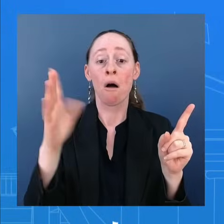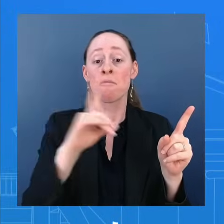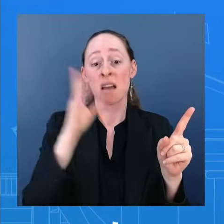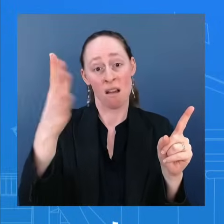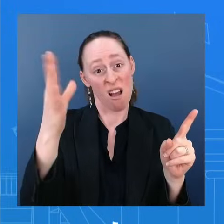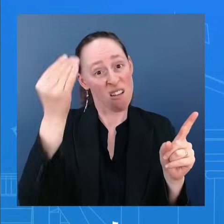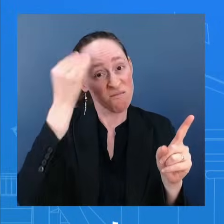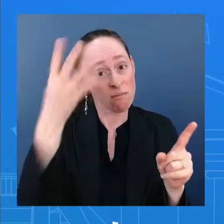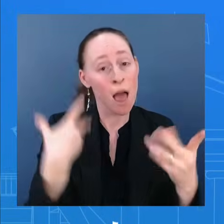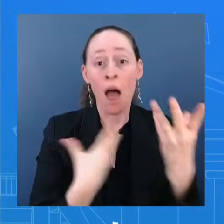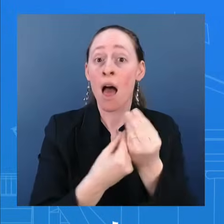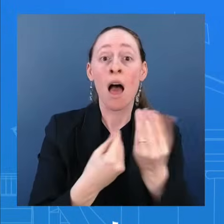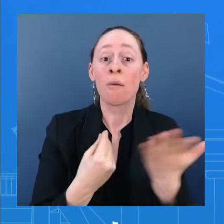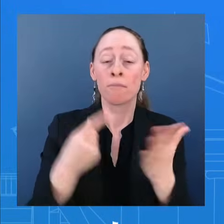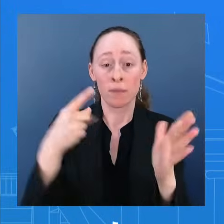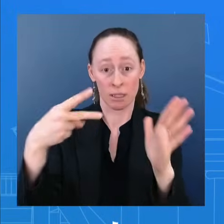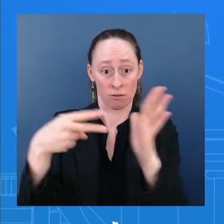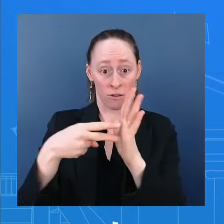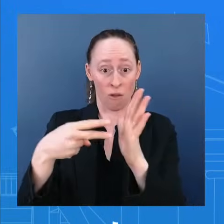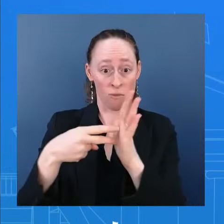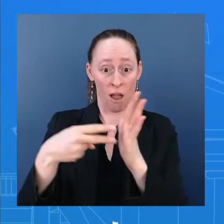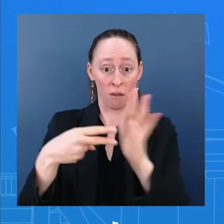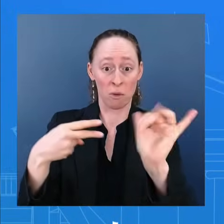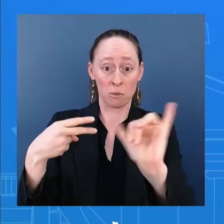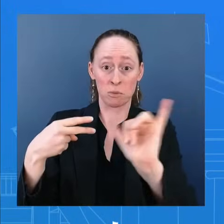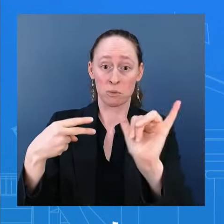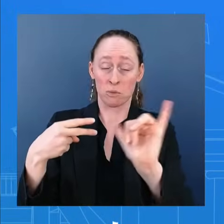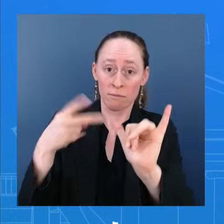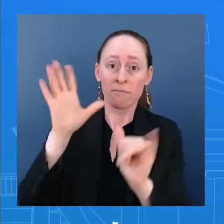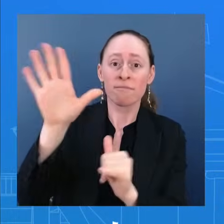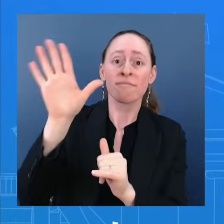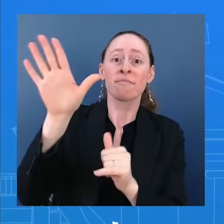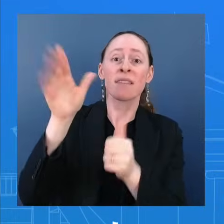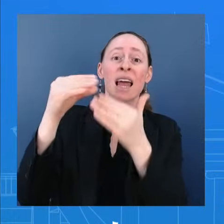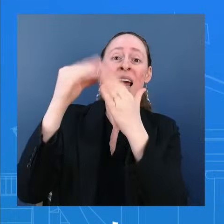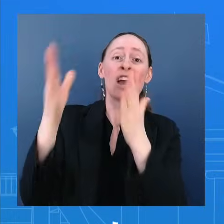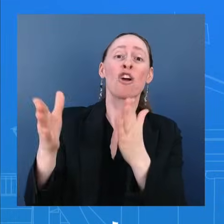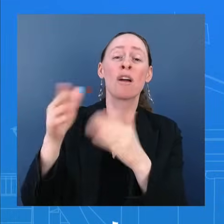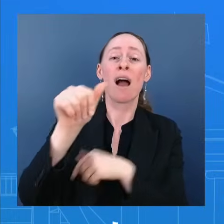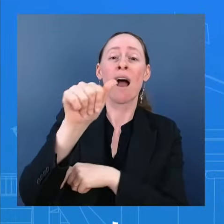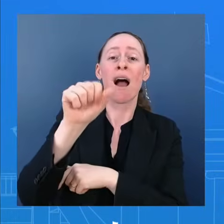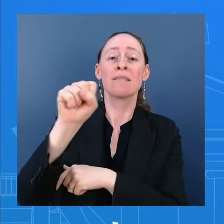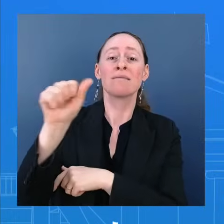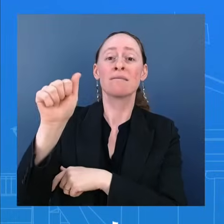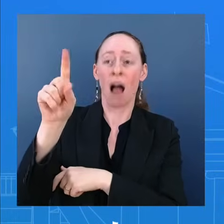And who was Assad's main backer? Iran. Iran was not only unwilling but unable to come to Assad's rescue.